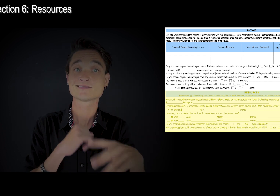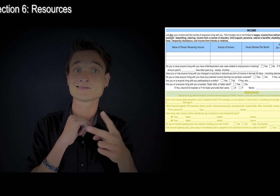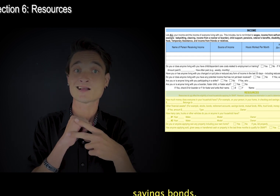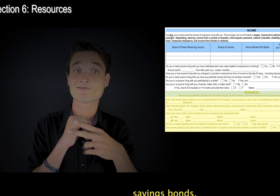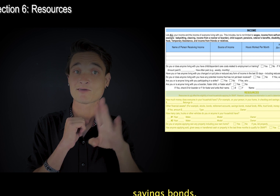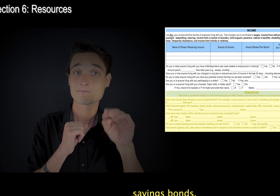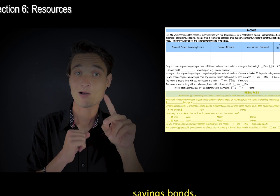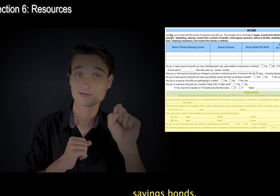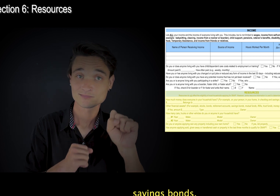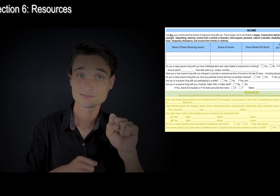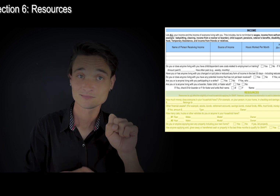savings bonds,